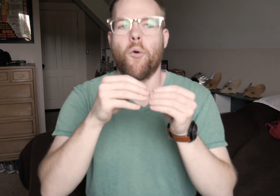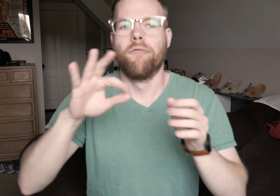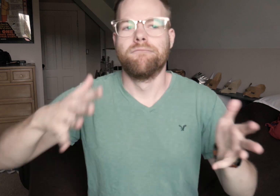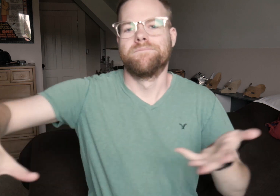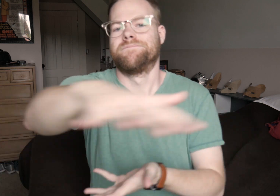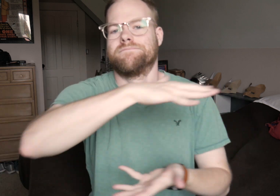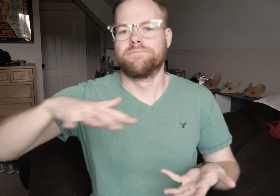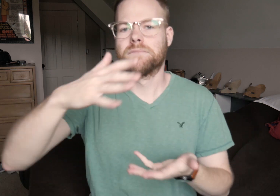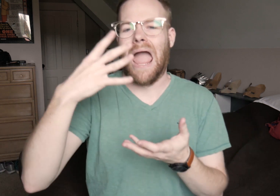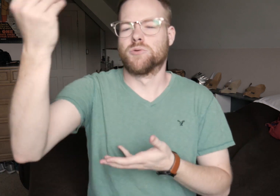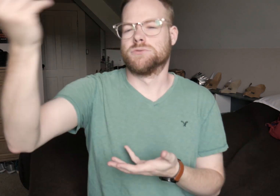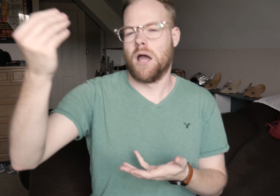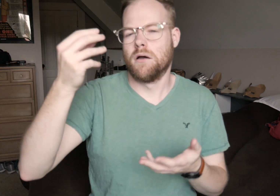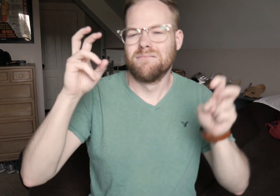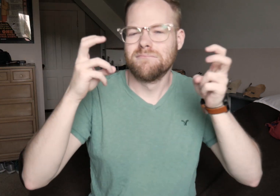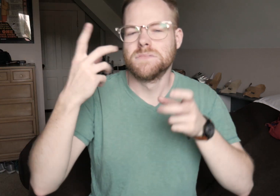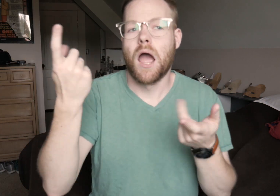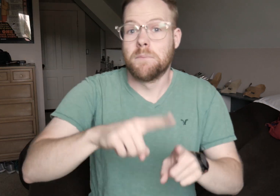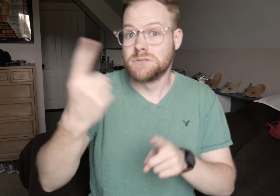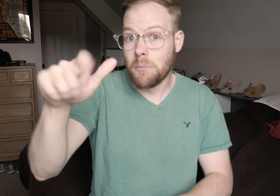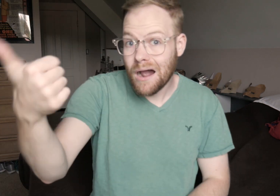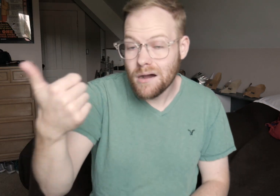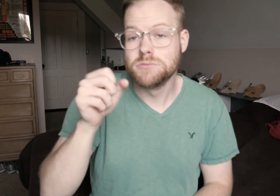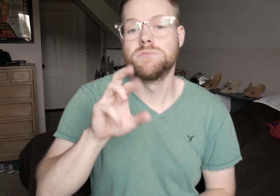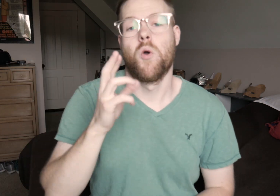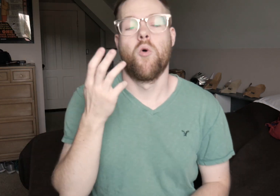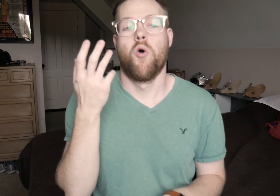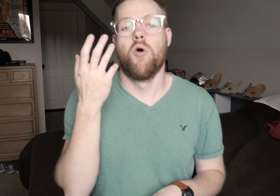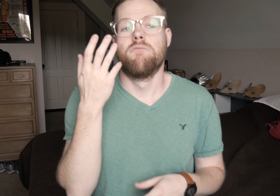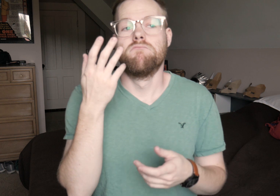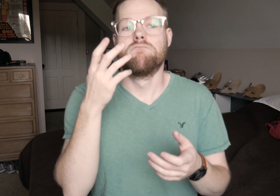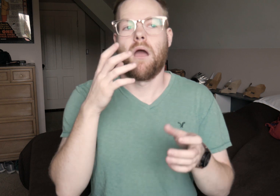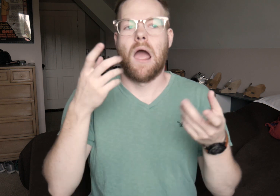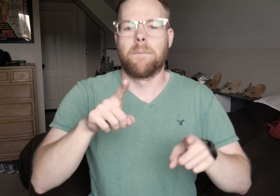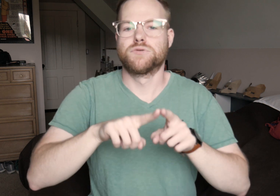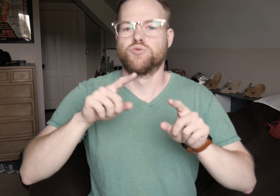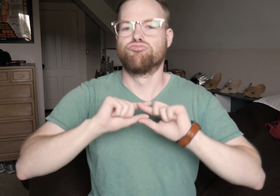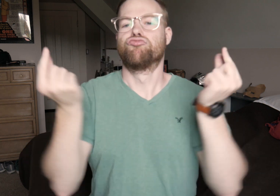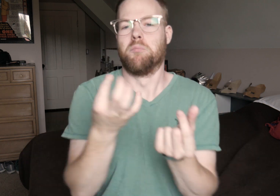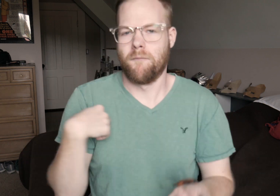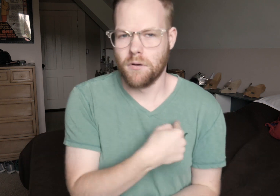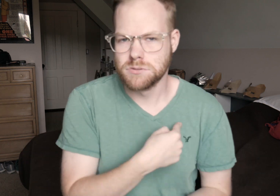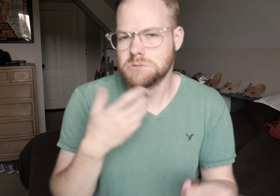More of an outside thing, happening to someone else, or happening to a group of us.